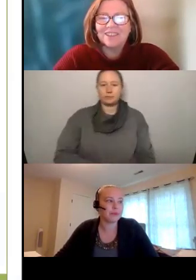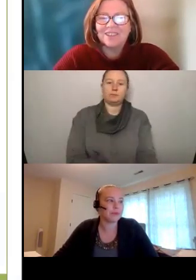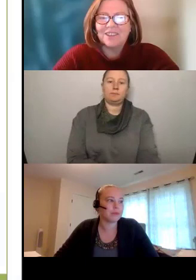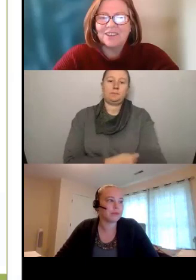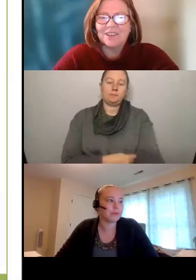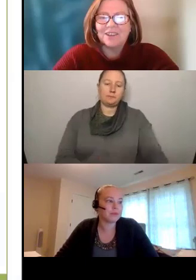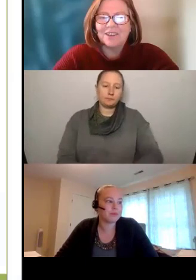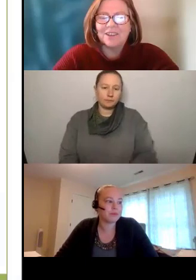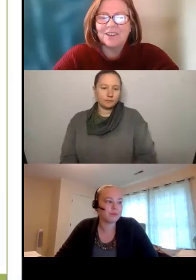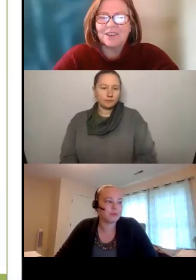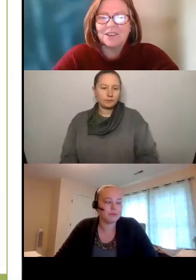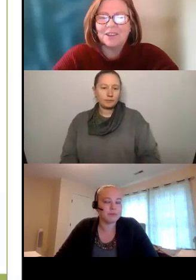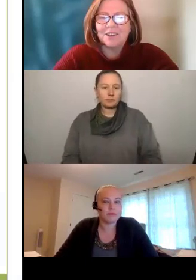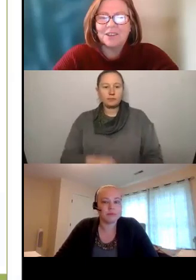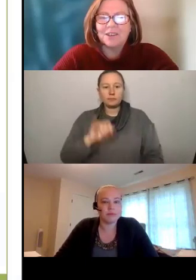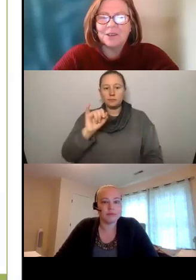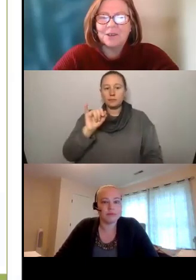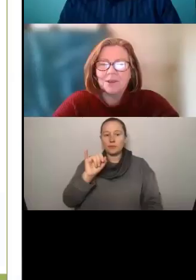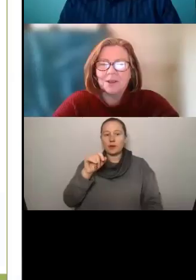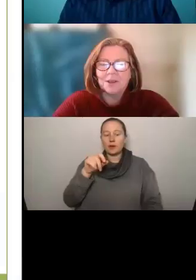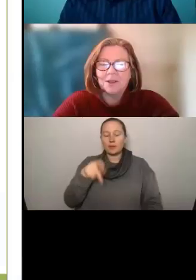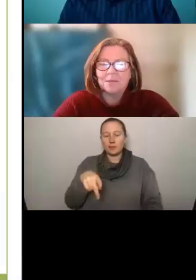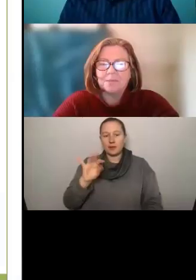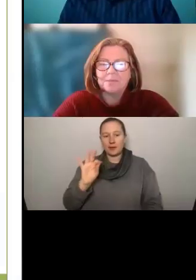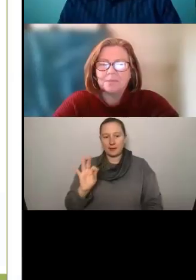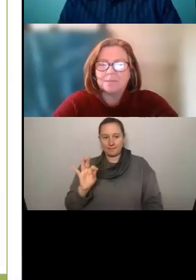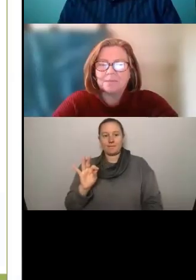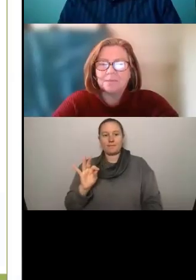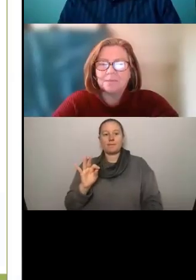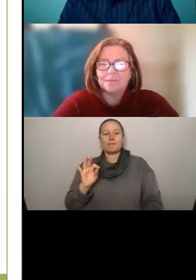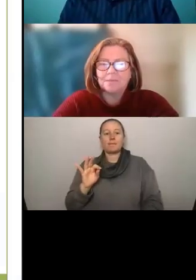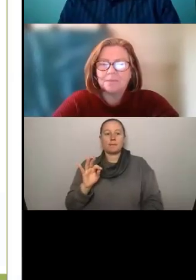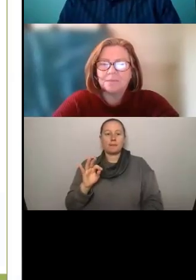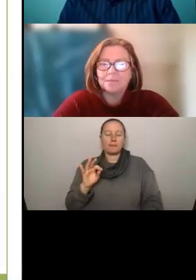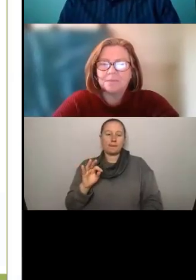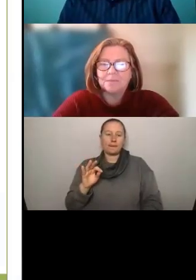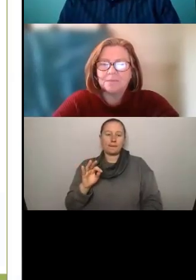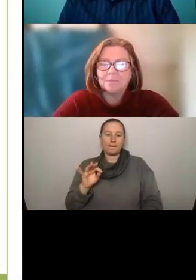The institutional profile is parallel in concept to the personal profile